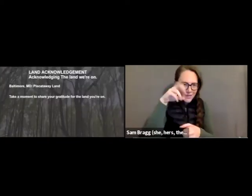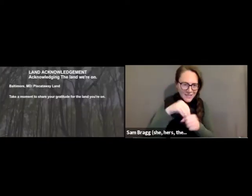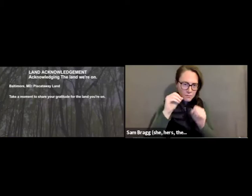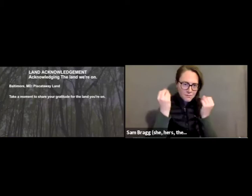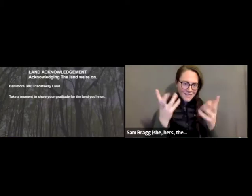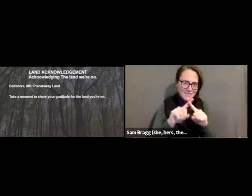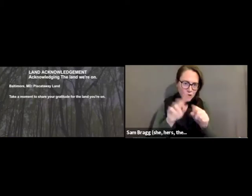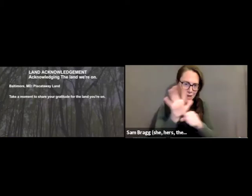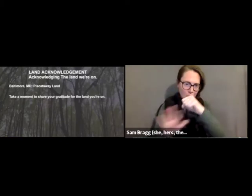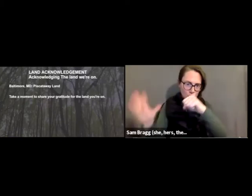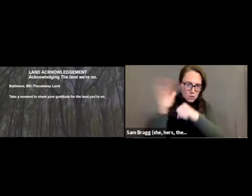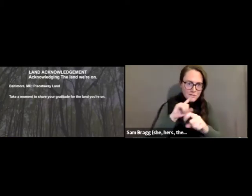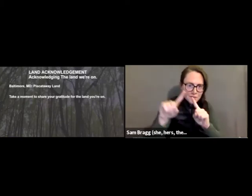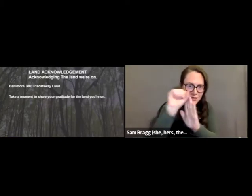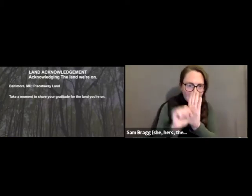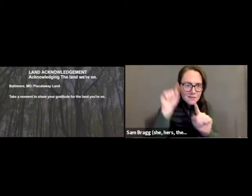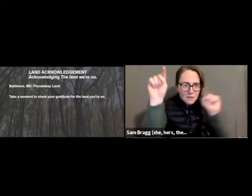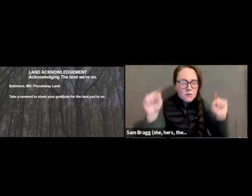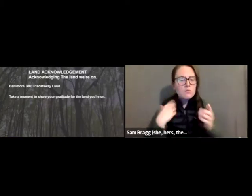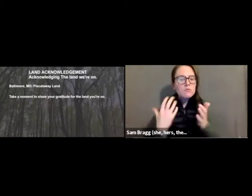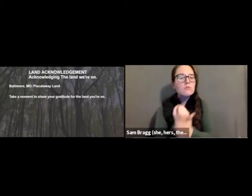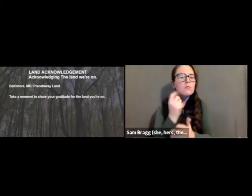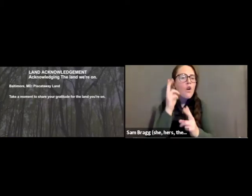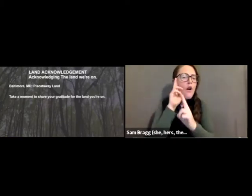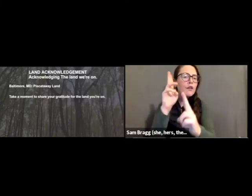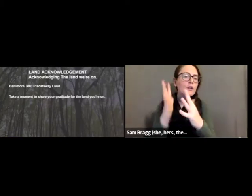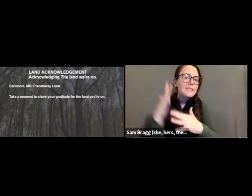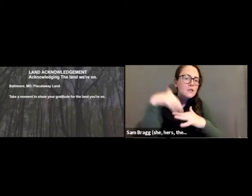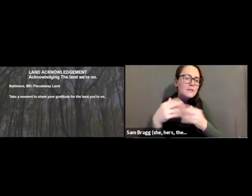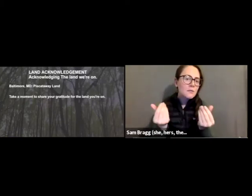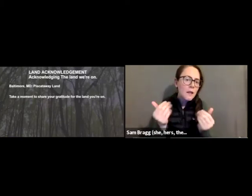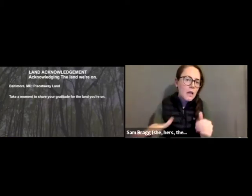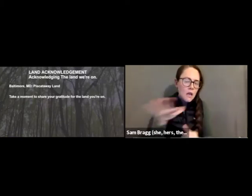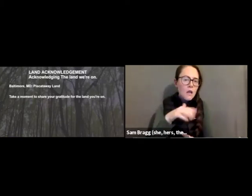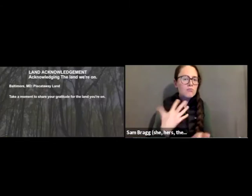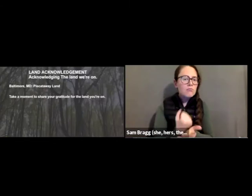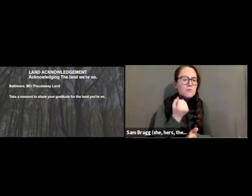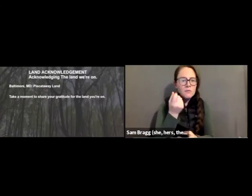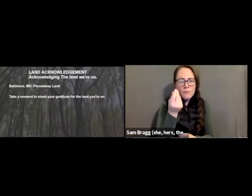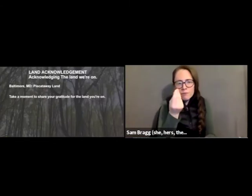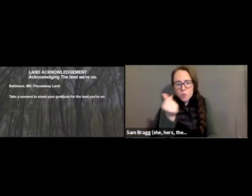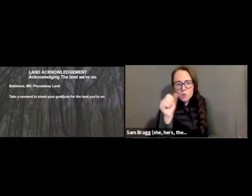Before we get started I want to do a land acknowledgement and honor the indigenous